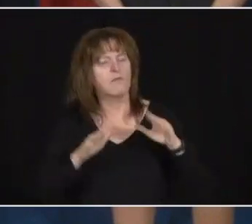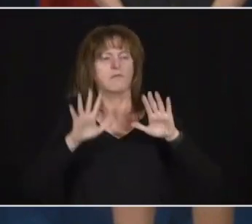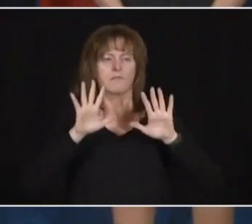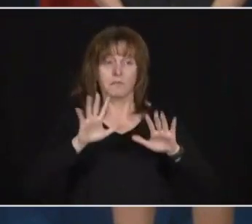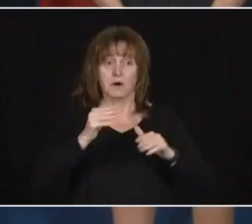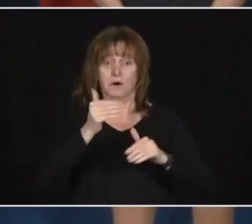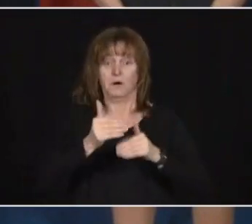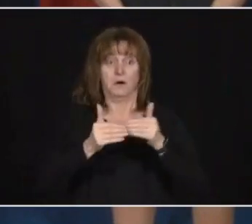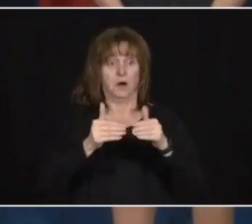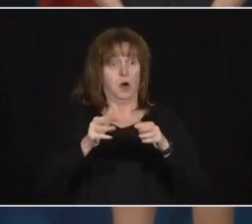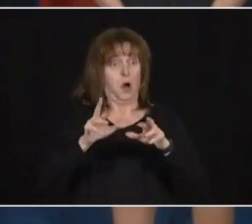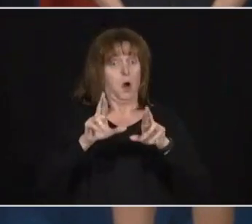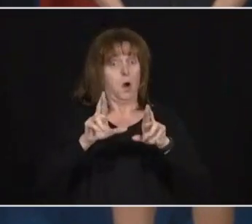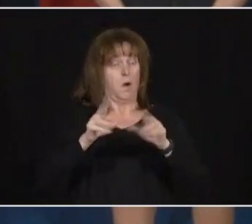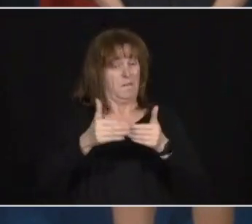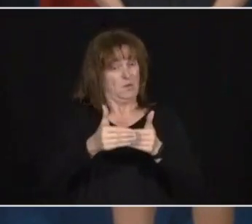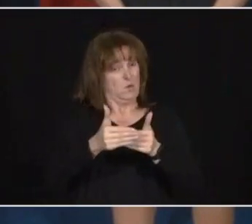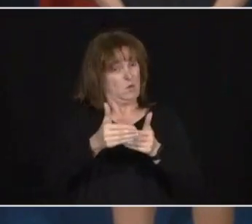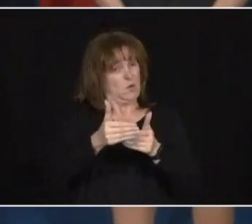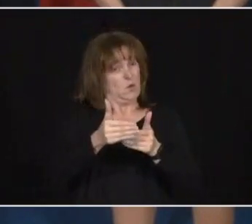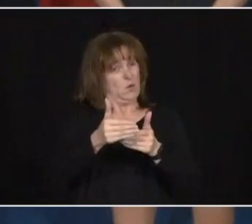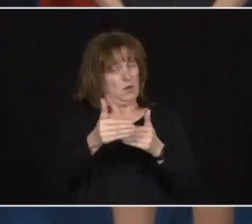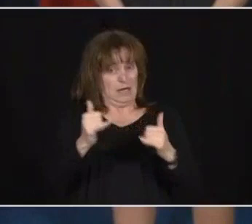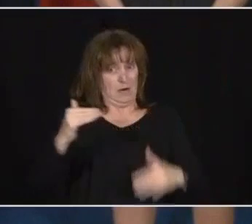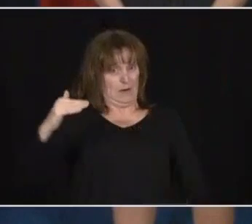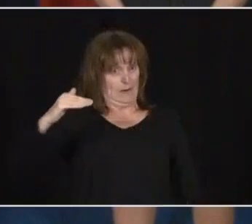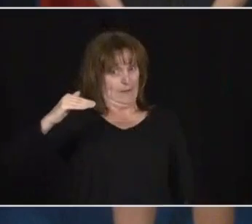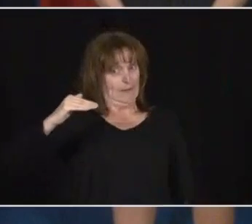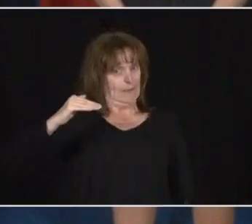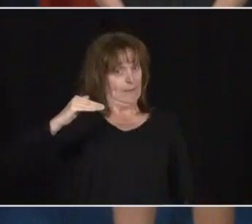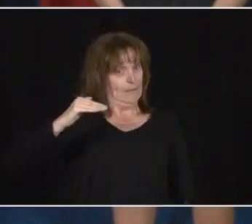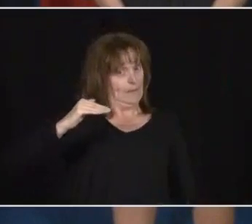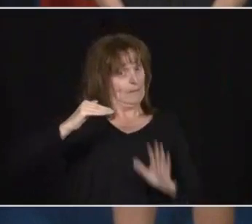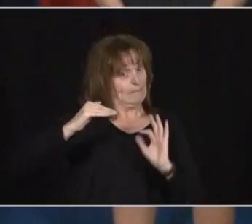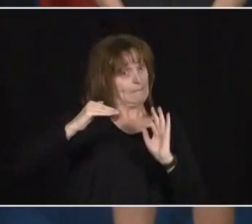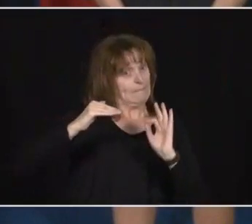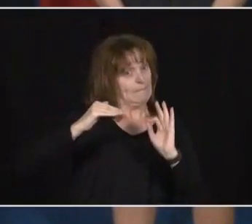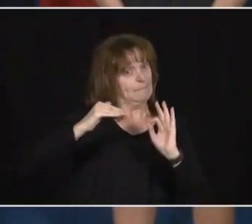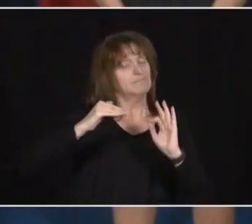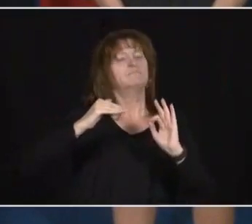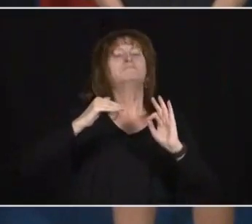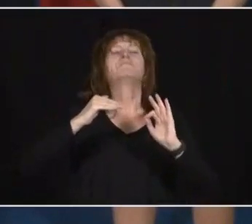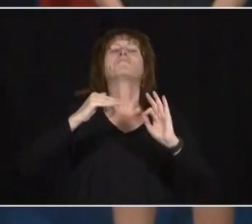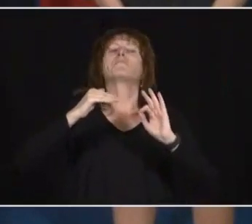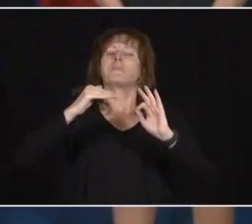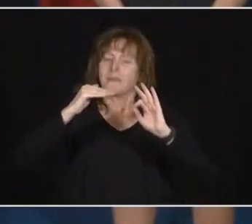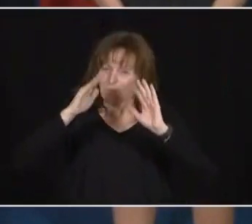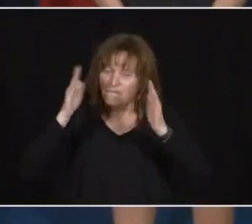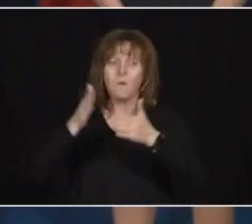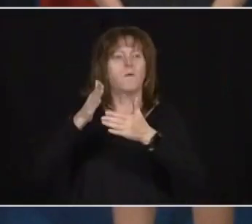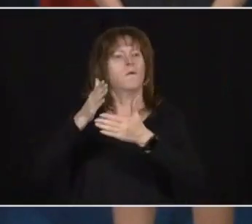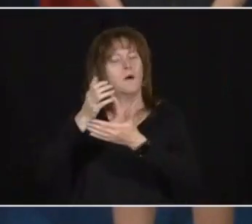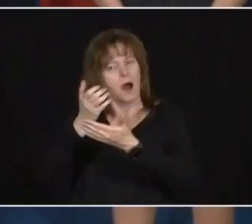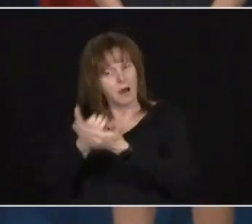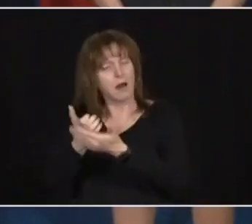We'll do it in a methodical, responsible way, and a thoughtful way. And when we get there, hopefully it will be